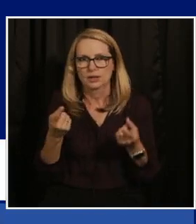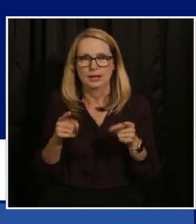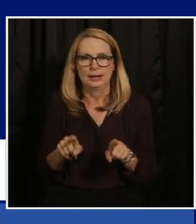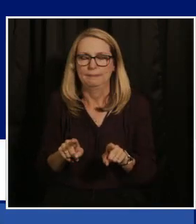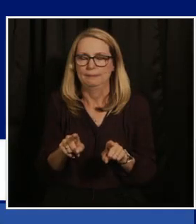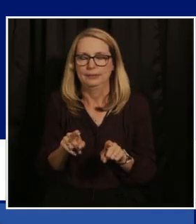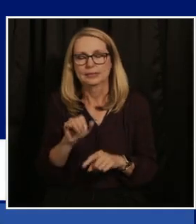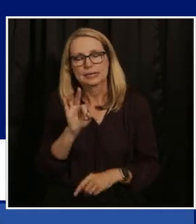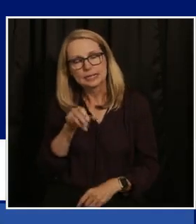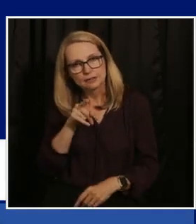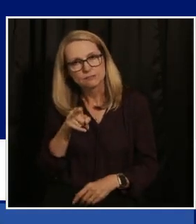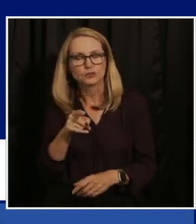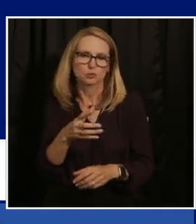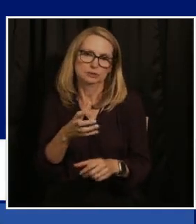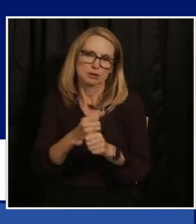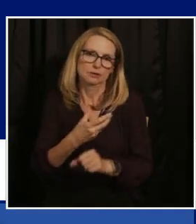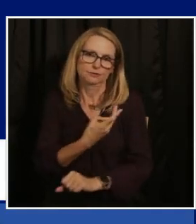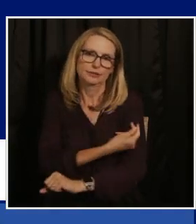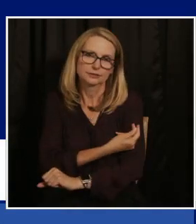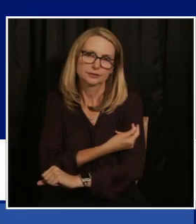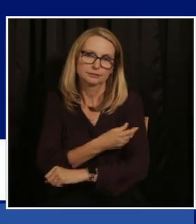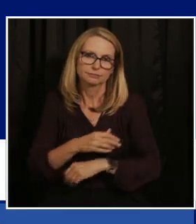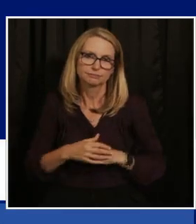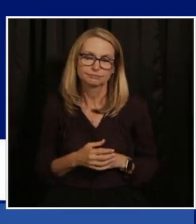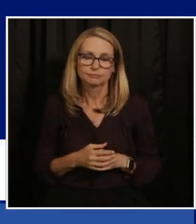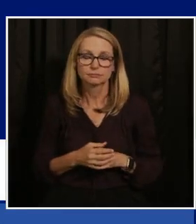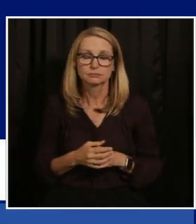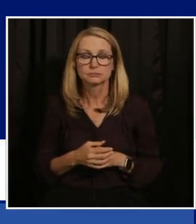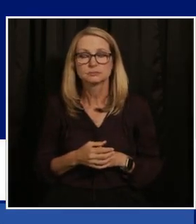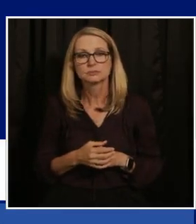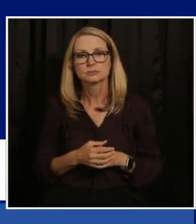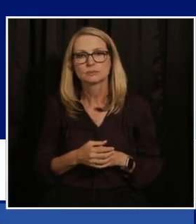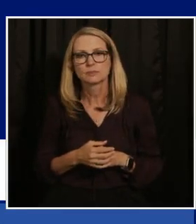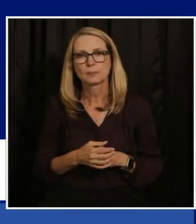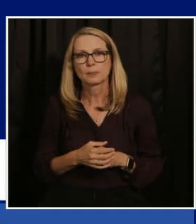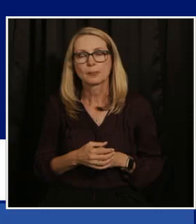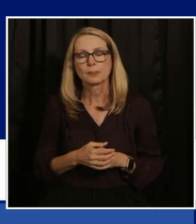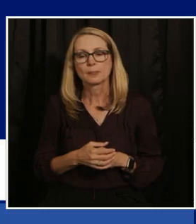if you were if people were vaccinated in addition to this this big group the red